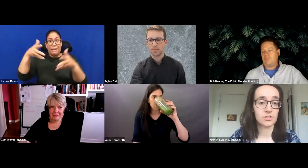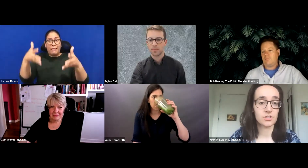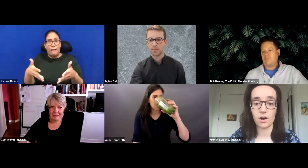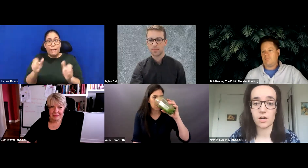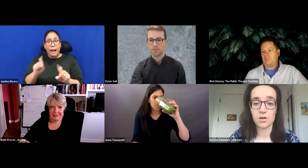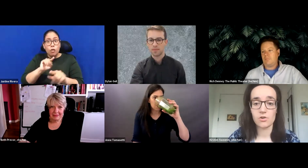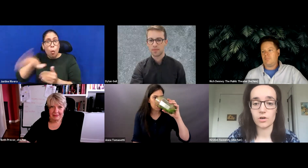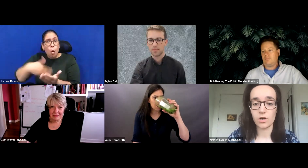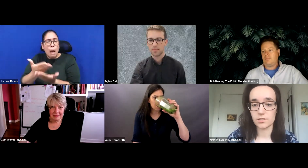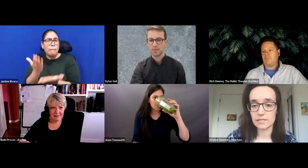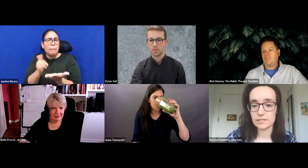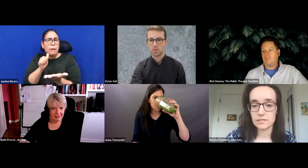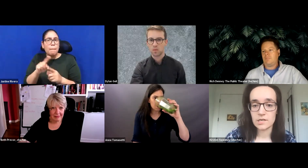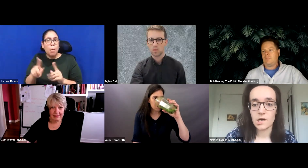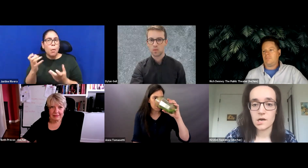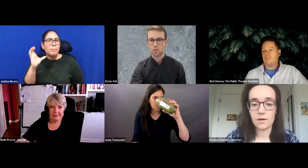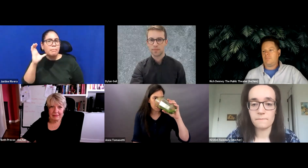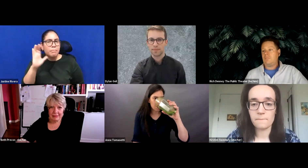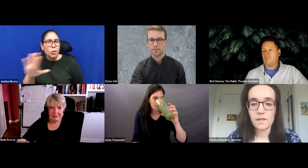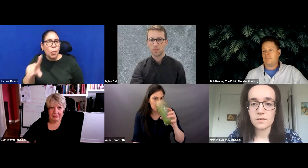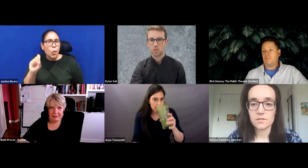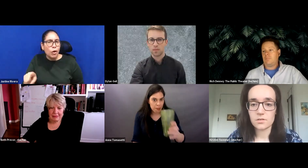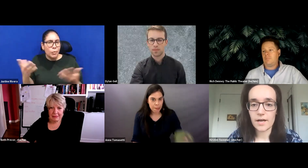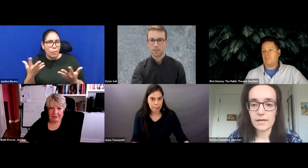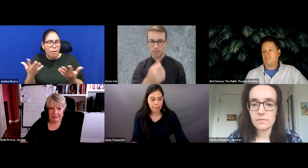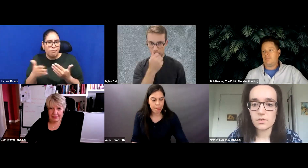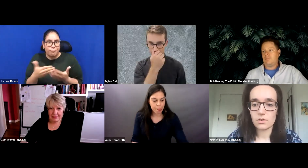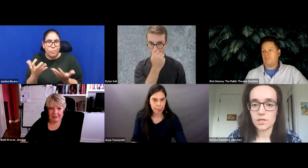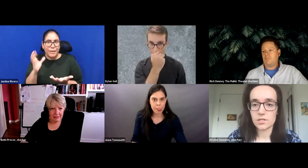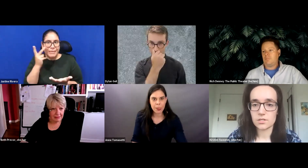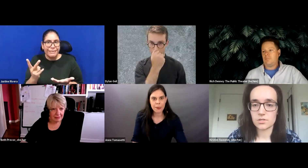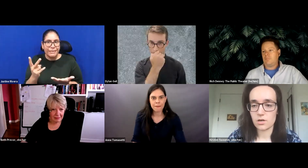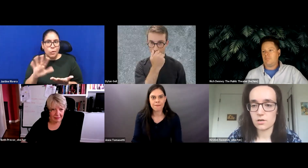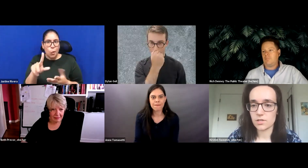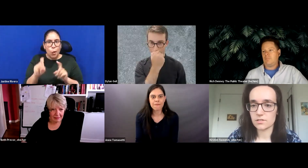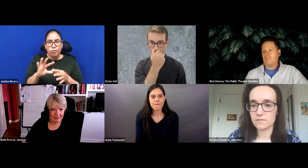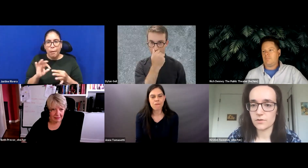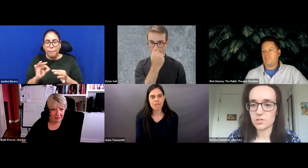questions are, regardless. So I'm going to start with this